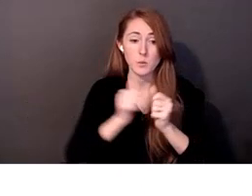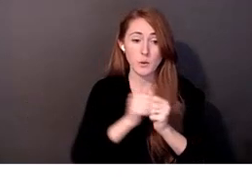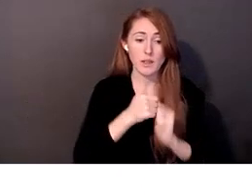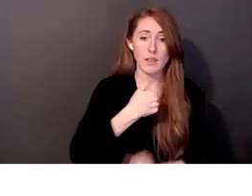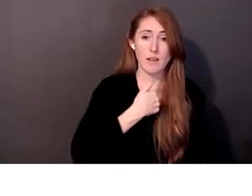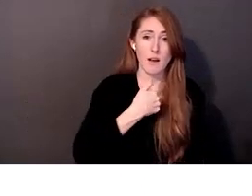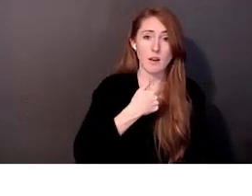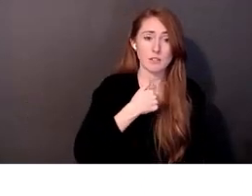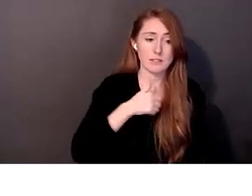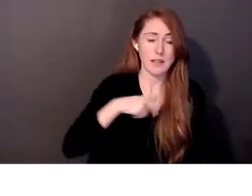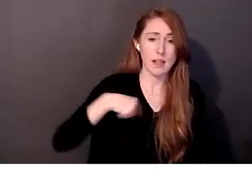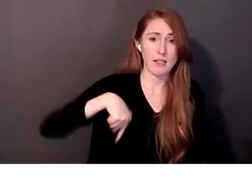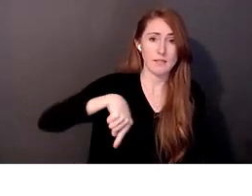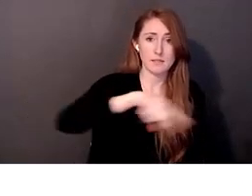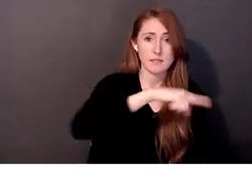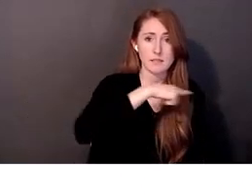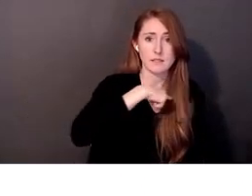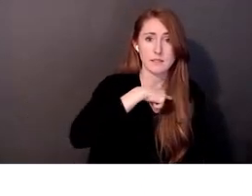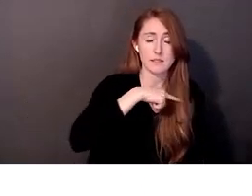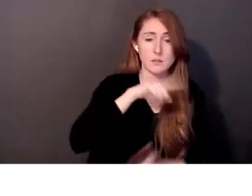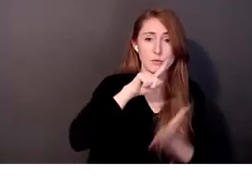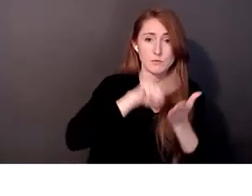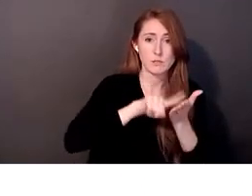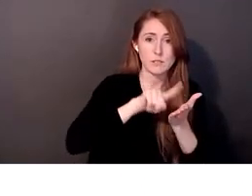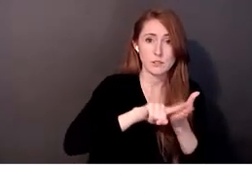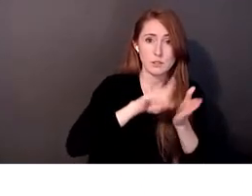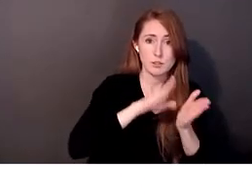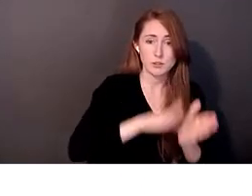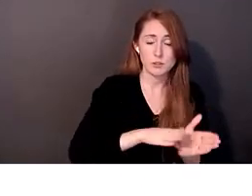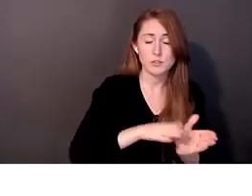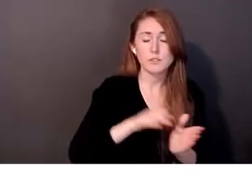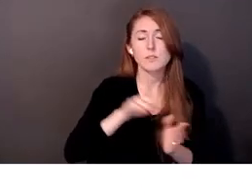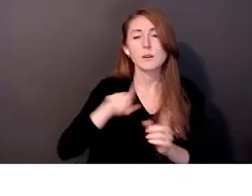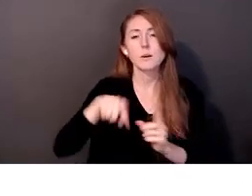So this was very rich, and I think this is a very important lesson learned.